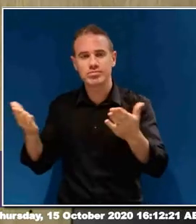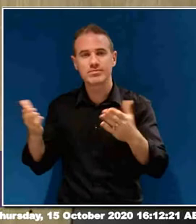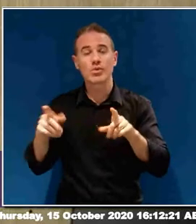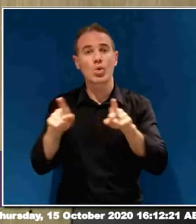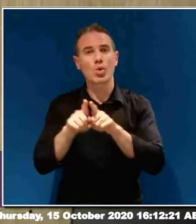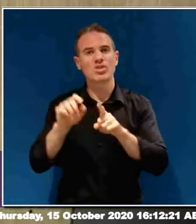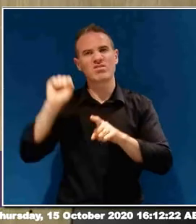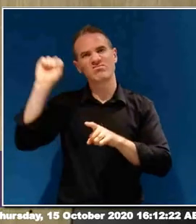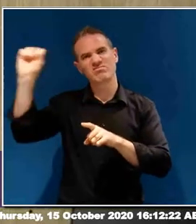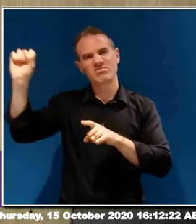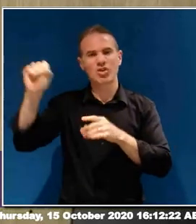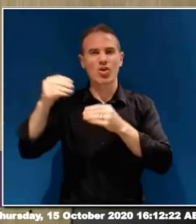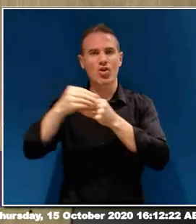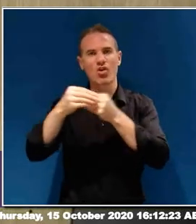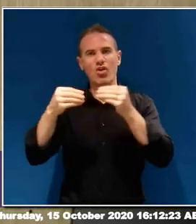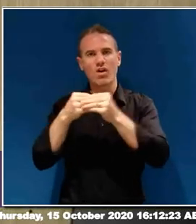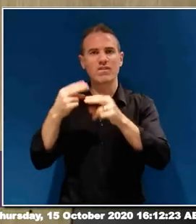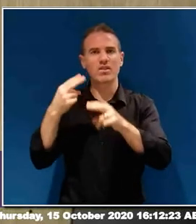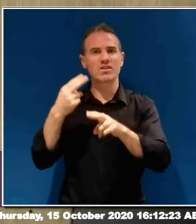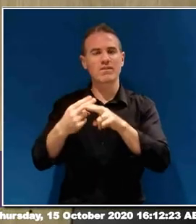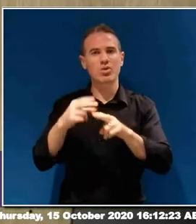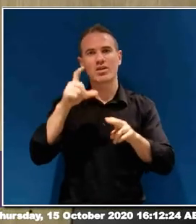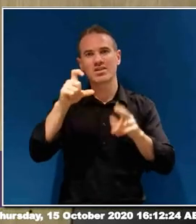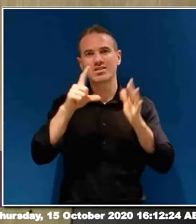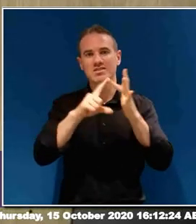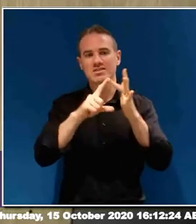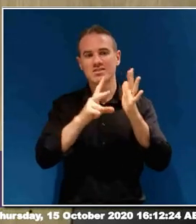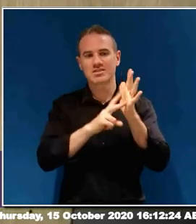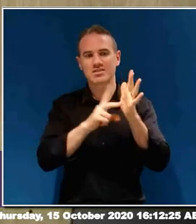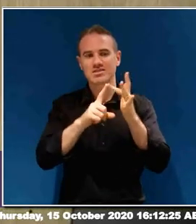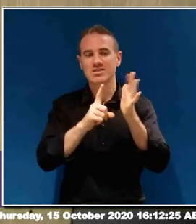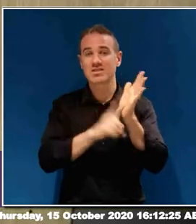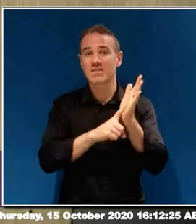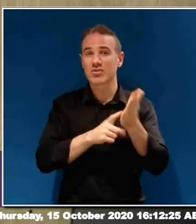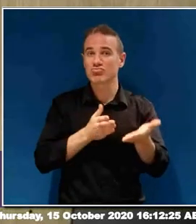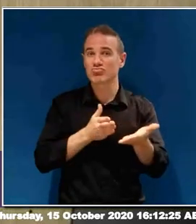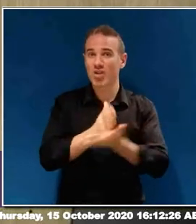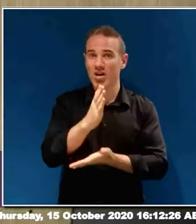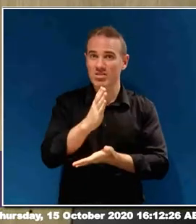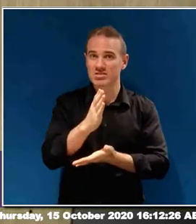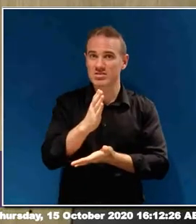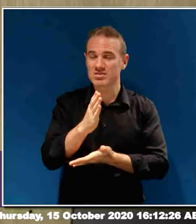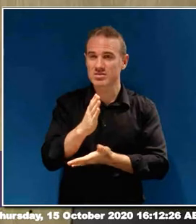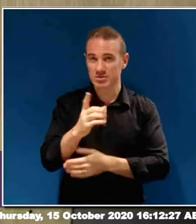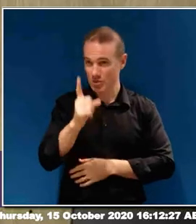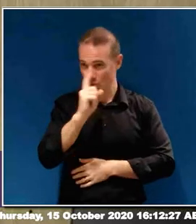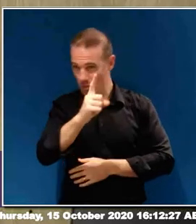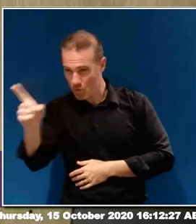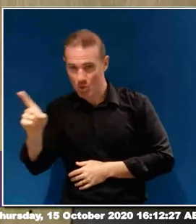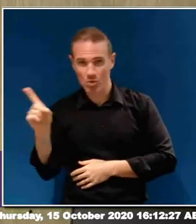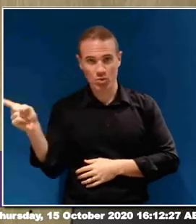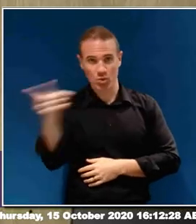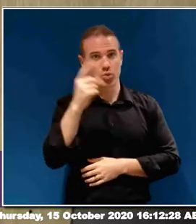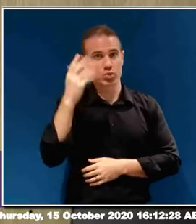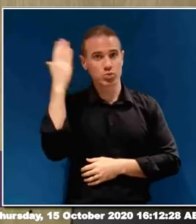rights obligations because of the enormous over-representation of African-American students.